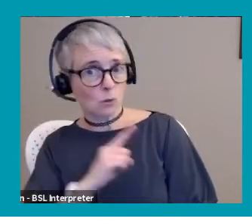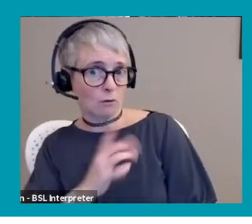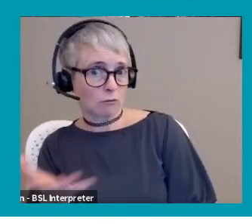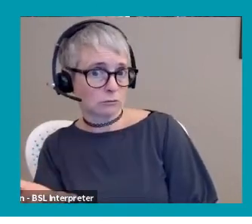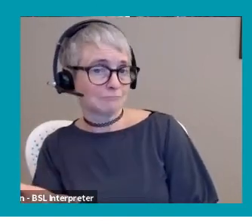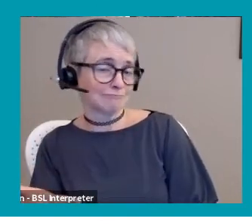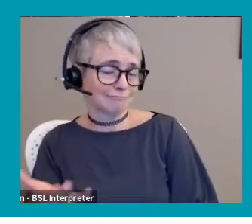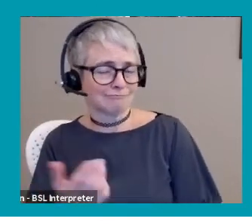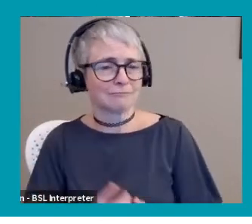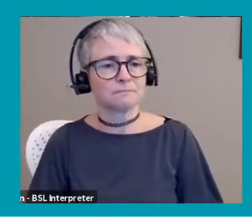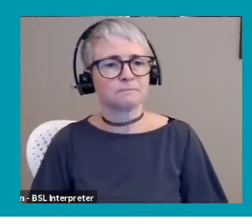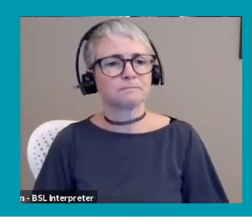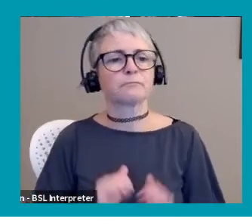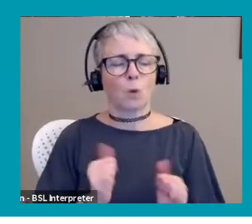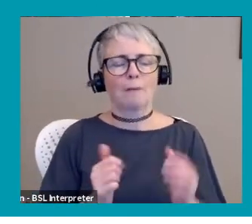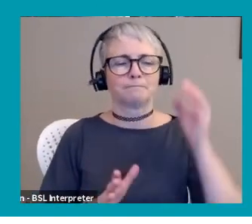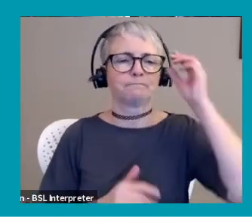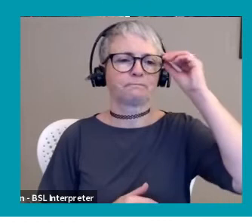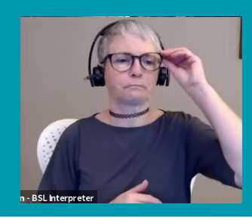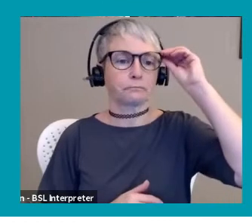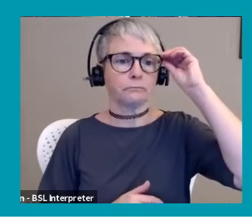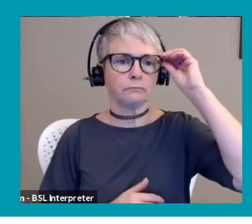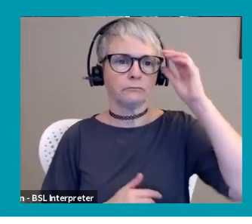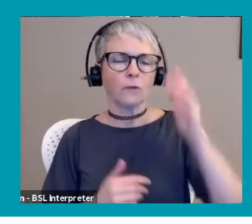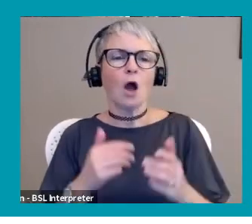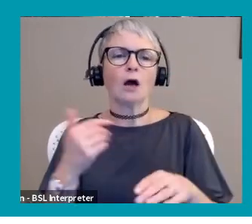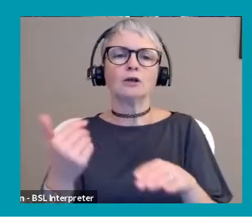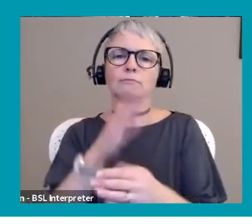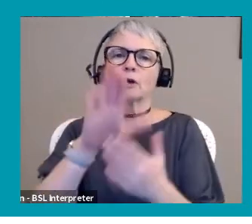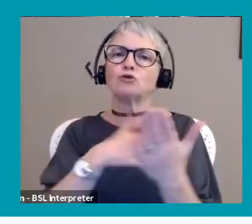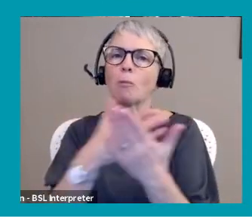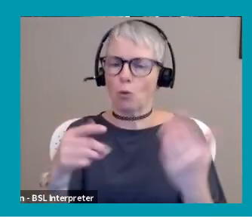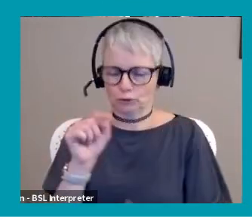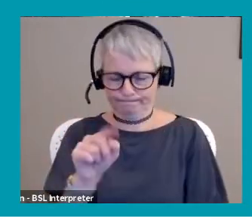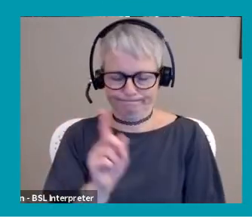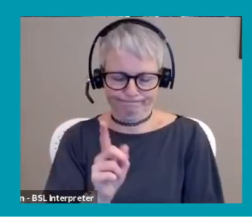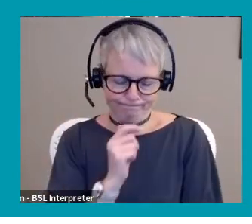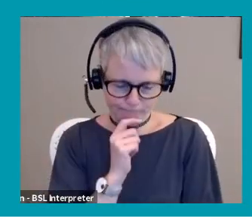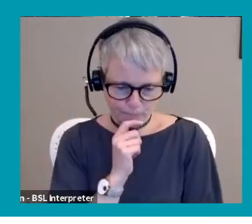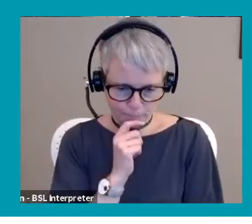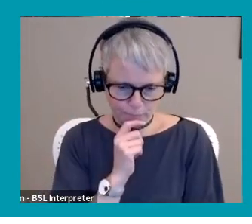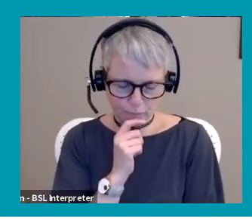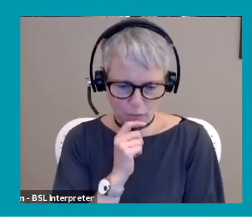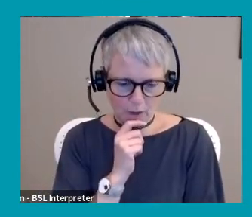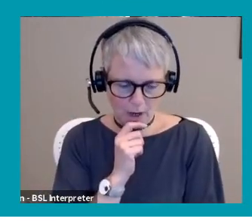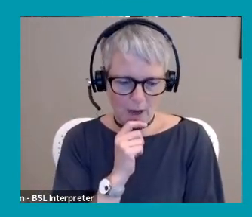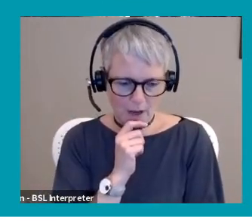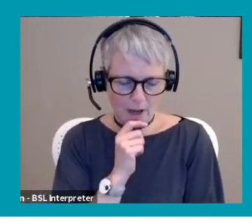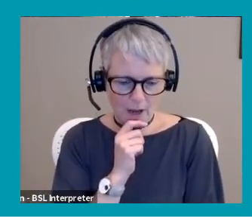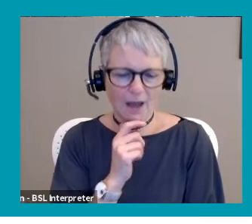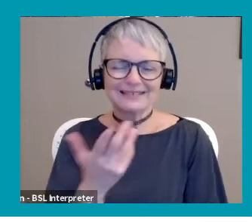So with job boards they are, they have different types of filtering and